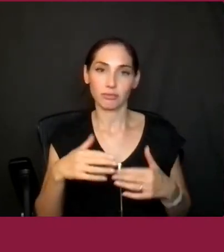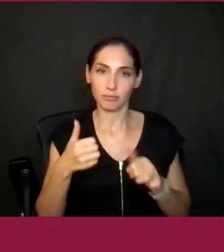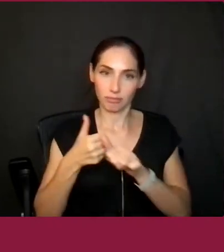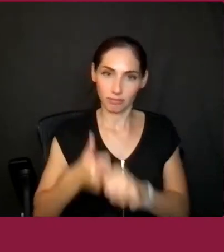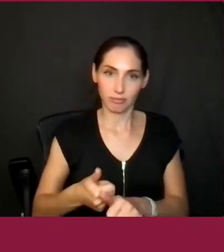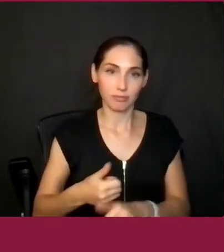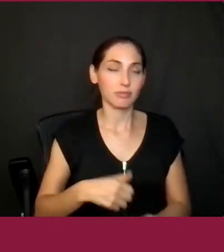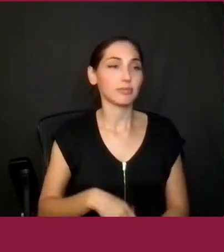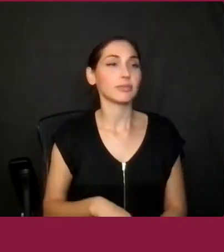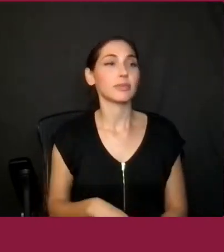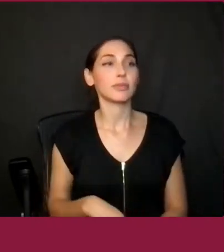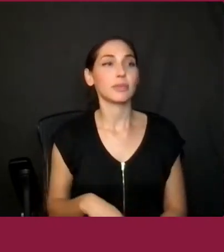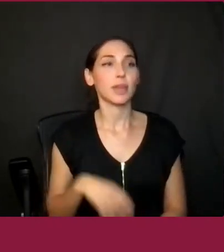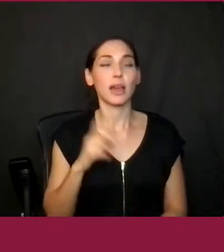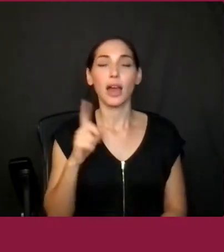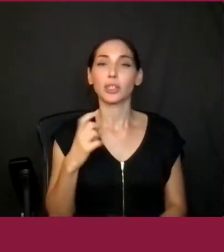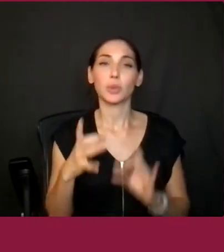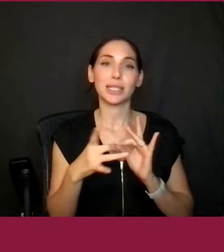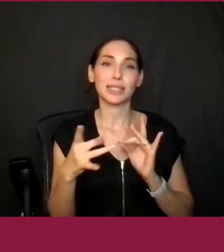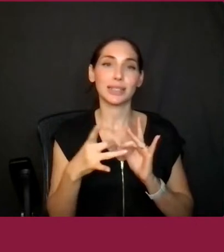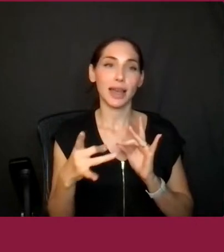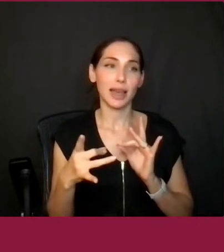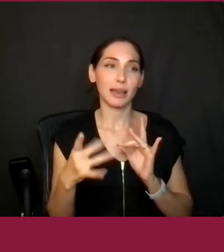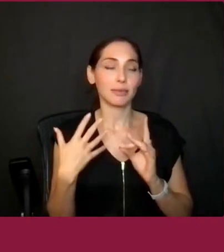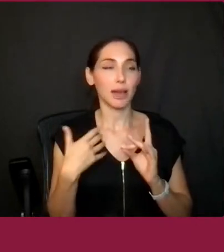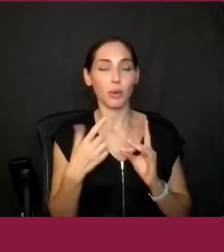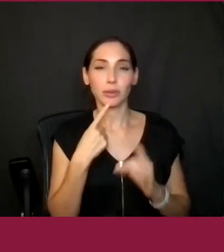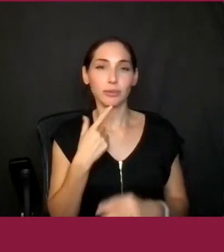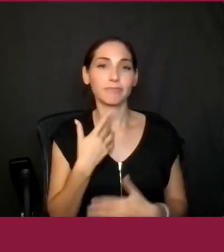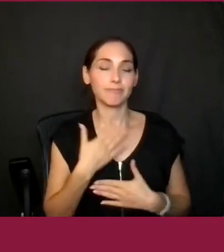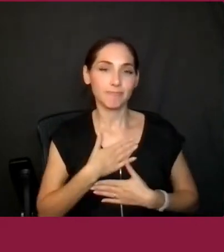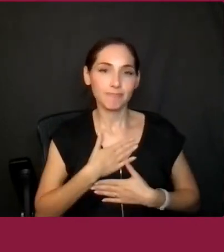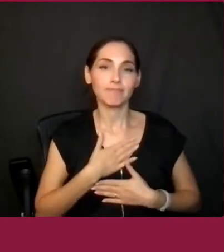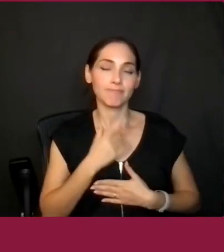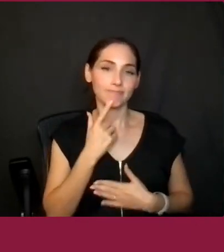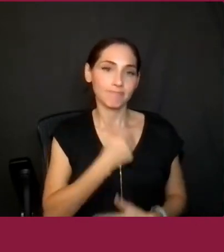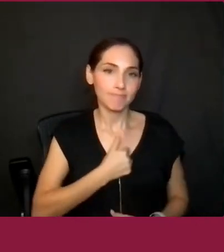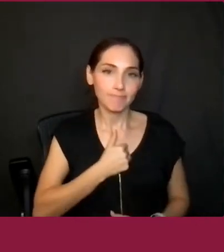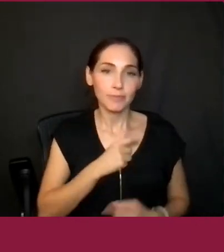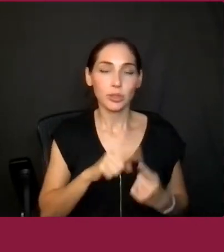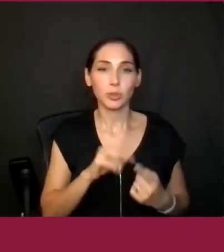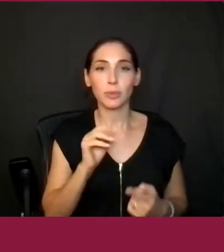Um, I just wanted to say I want to give my condolences personally to Ms. Karen Stults.